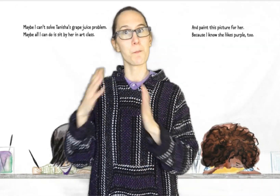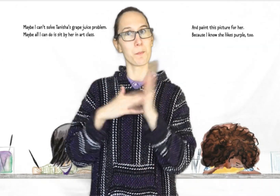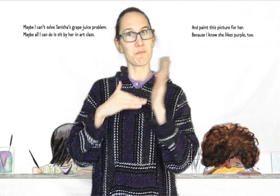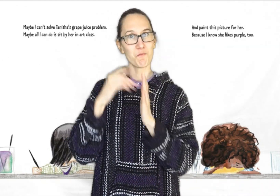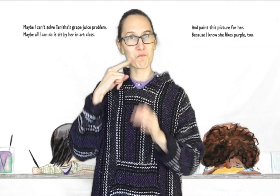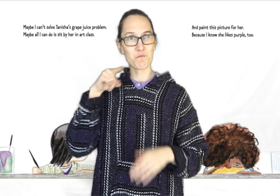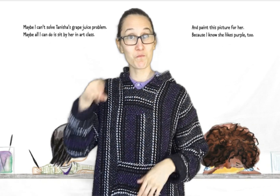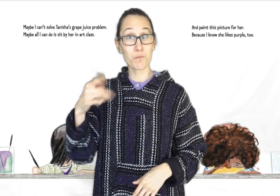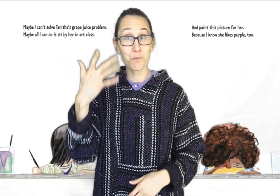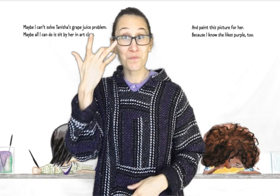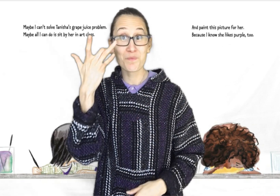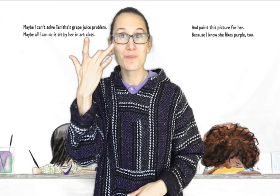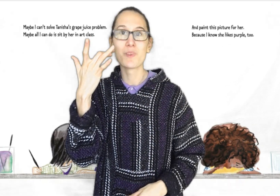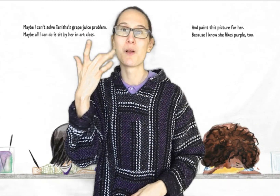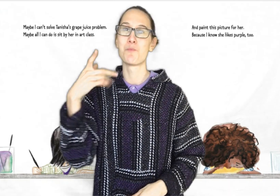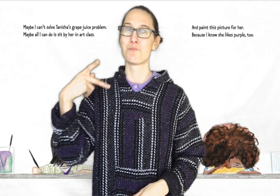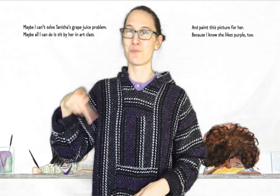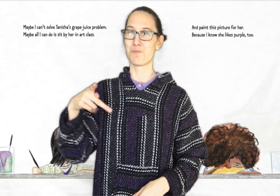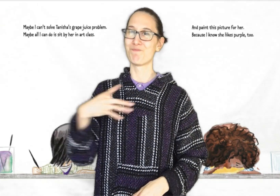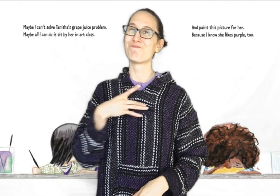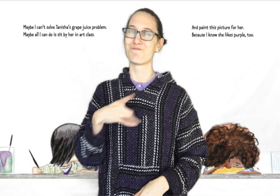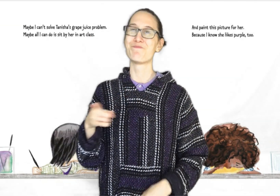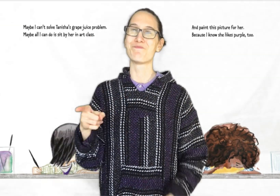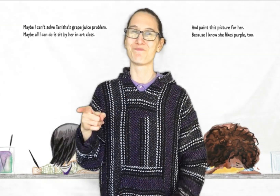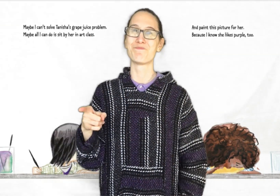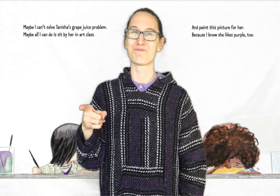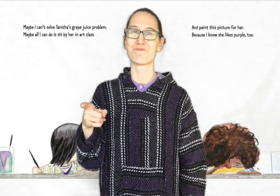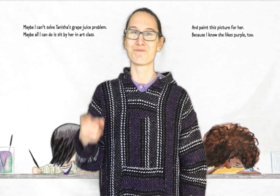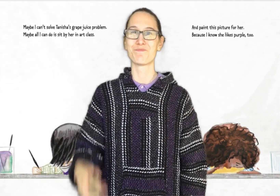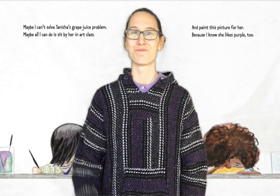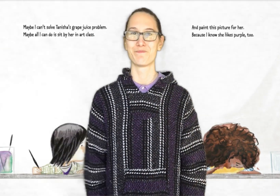And paint this picture for her. Because I know she likes purple, too